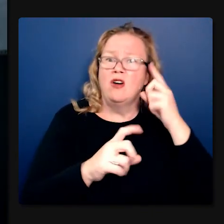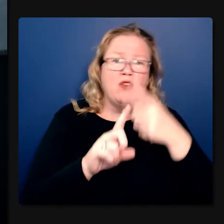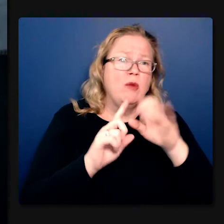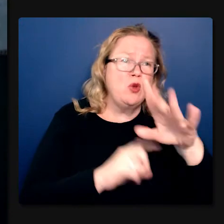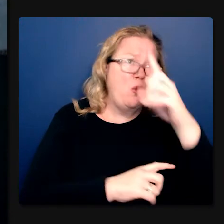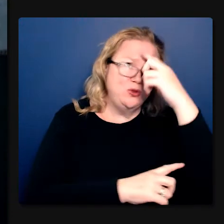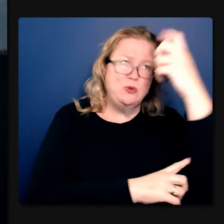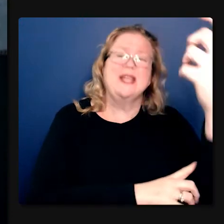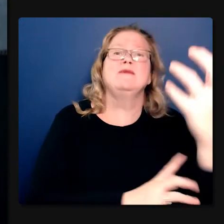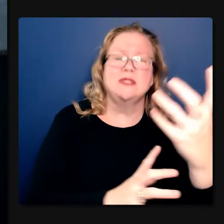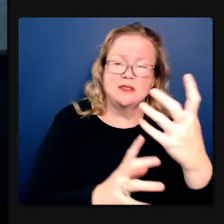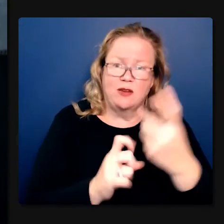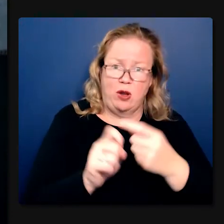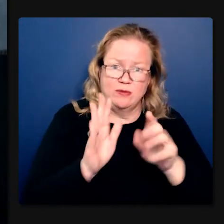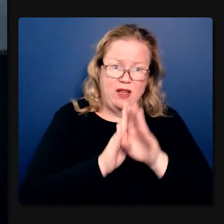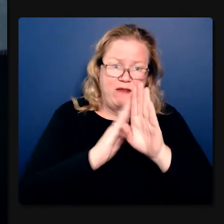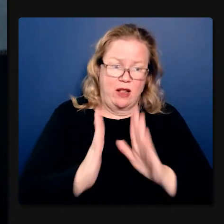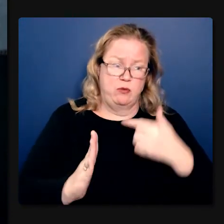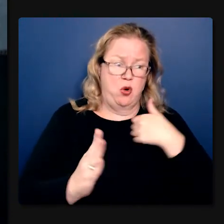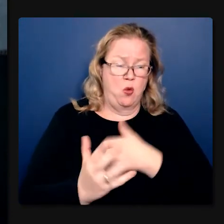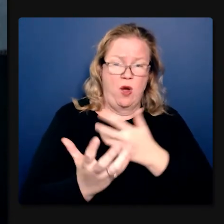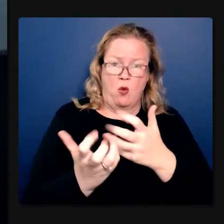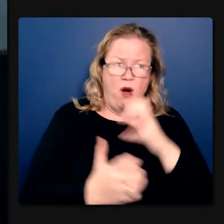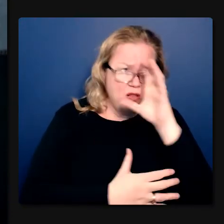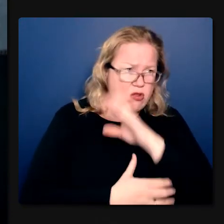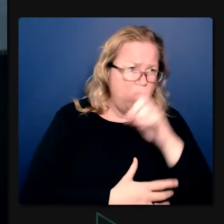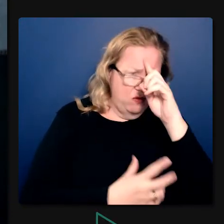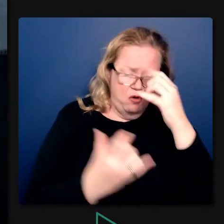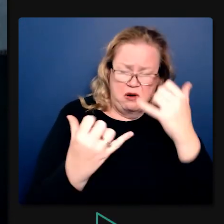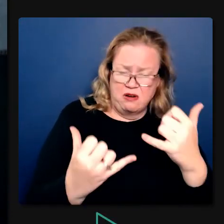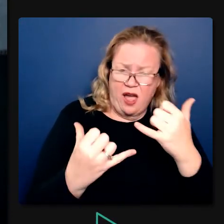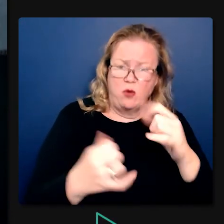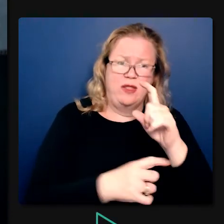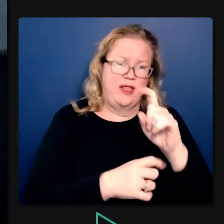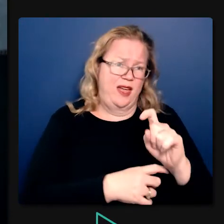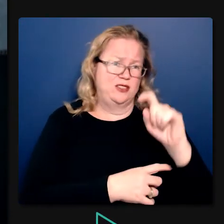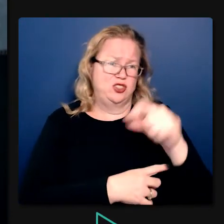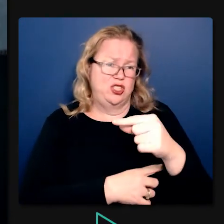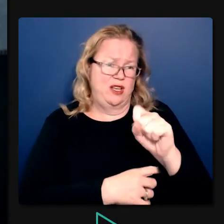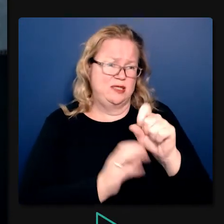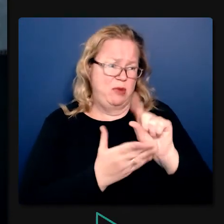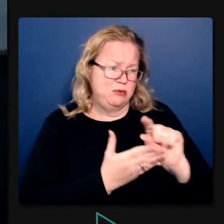And when it comes to the types of developers that we are currently seeking overall in Xbox Game Studios Publishing,